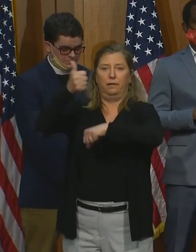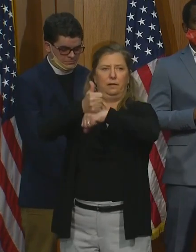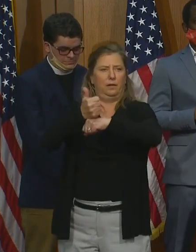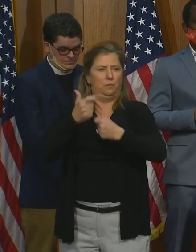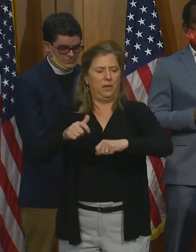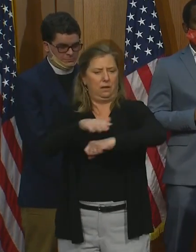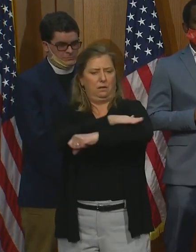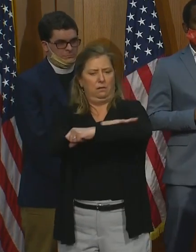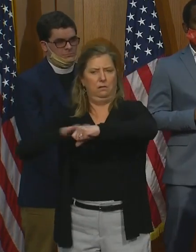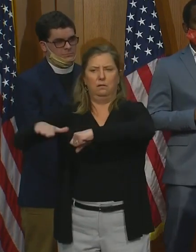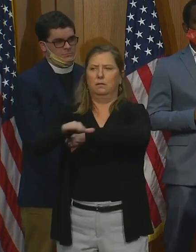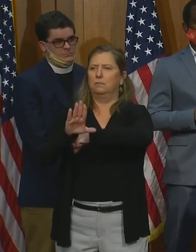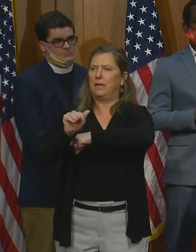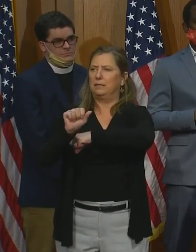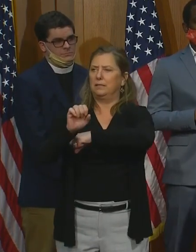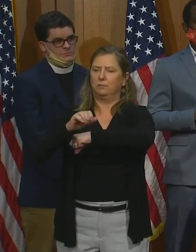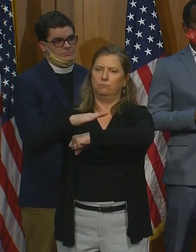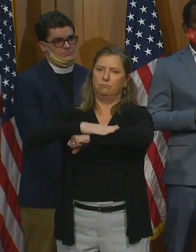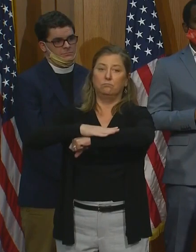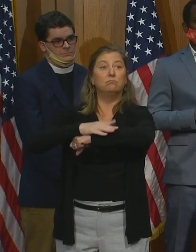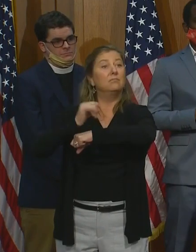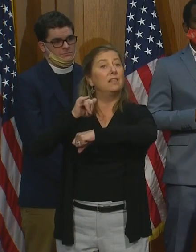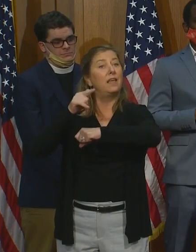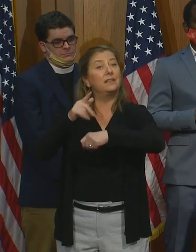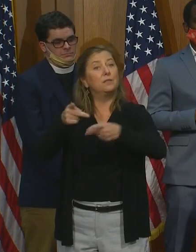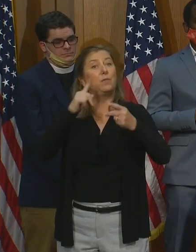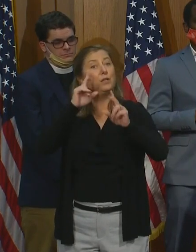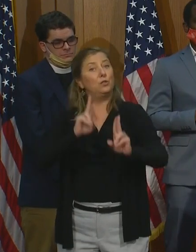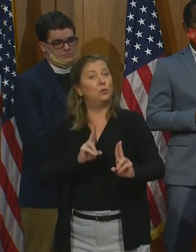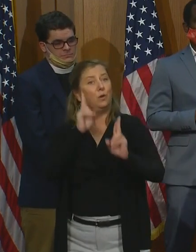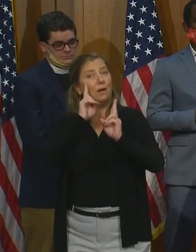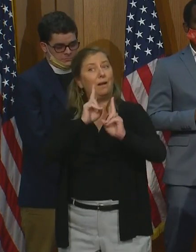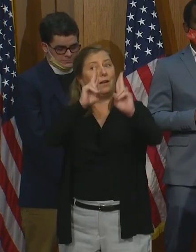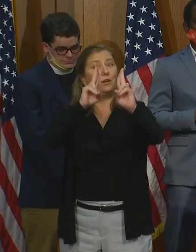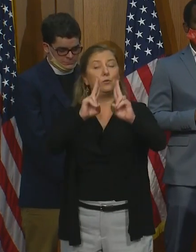IT SITS ATOP A LARGE PEDESTAL.